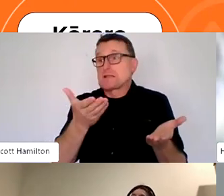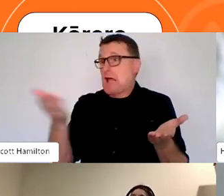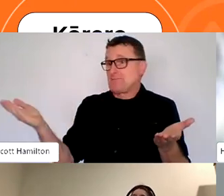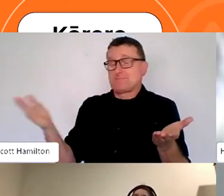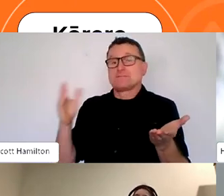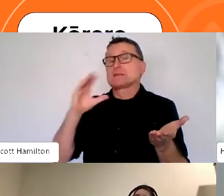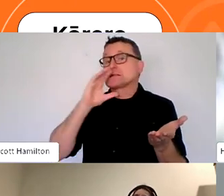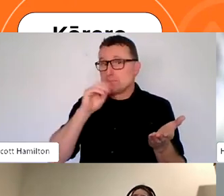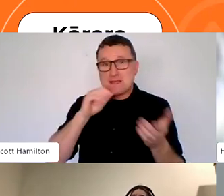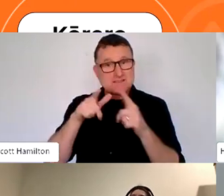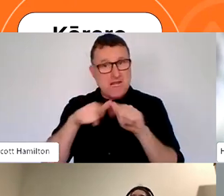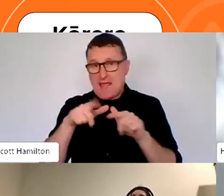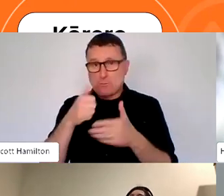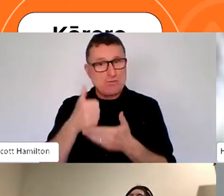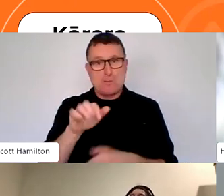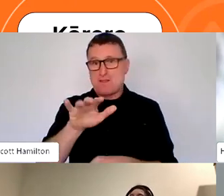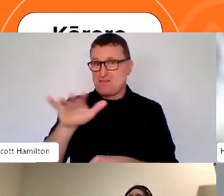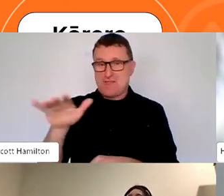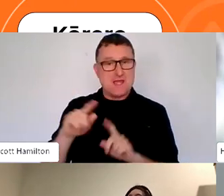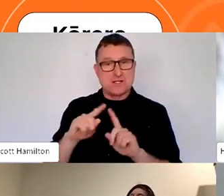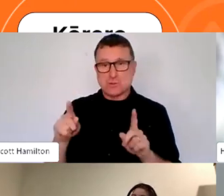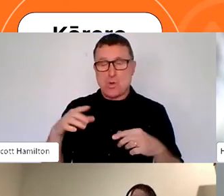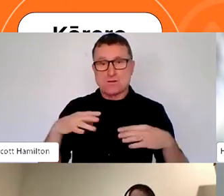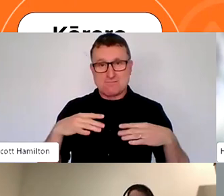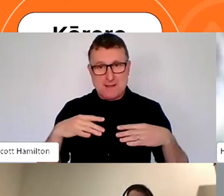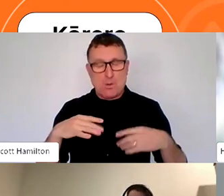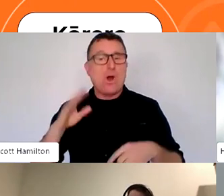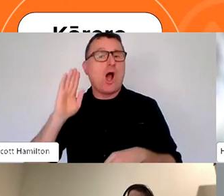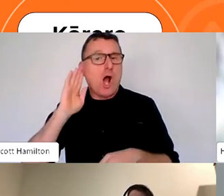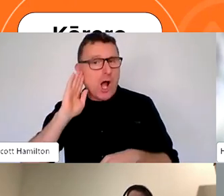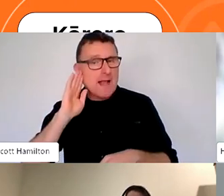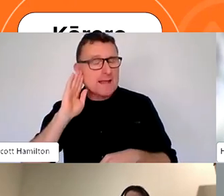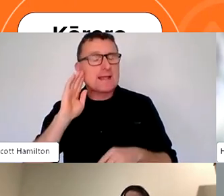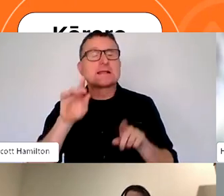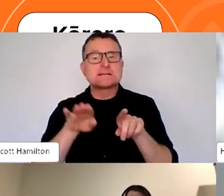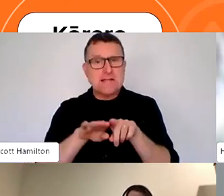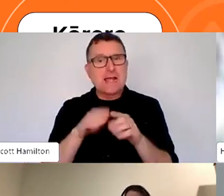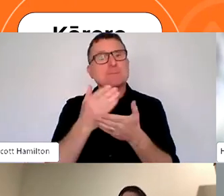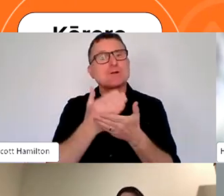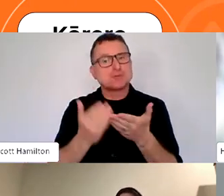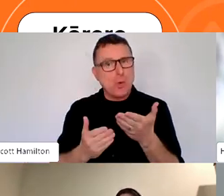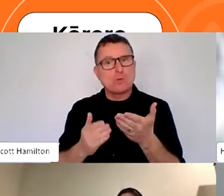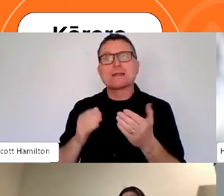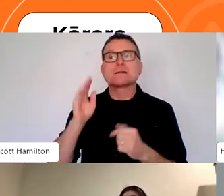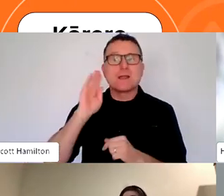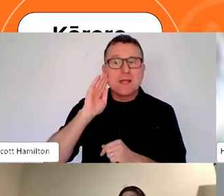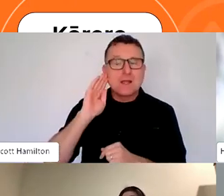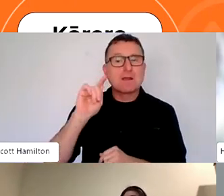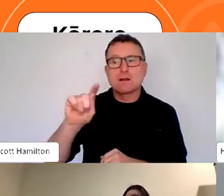I'm hearing stories from my colleagues within education where waiting